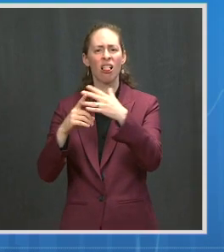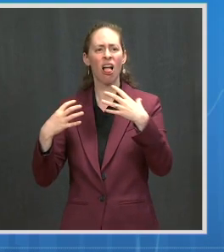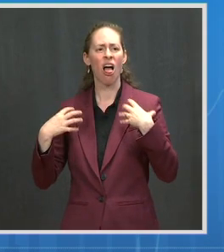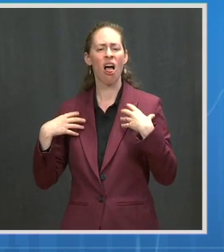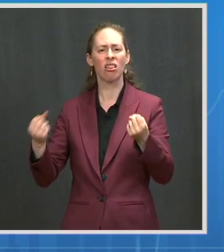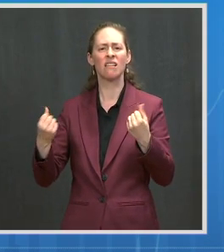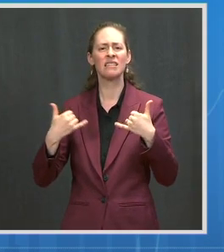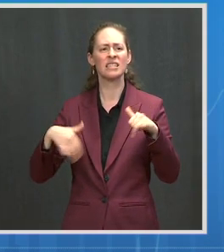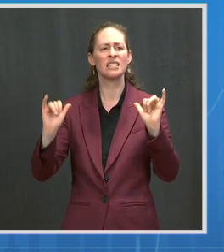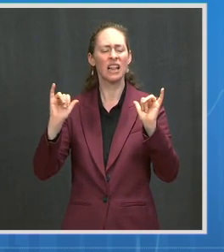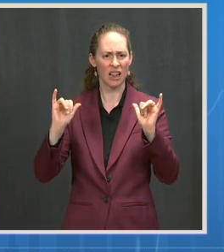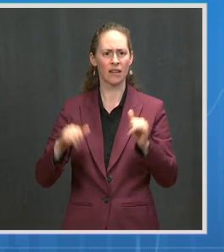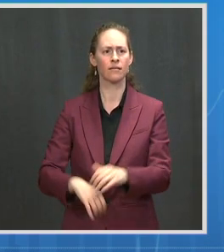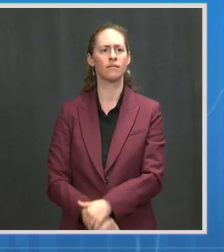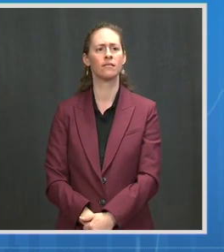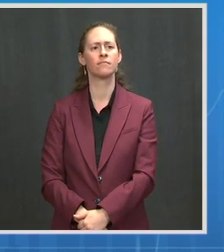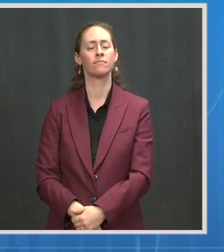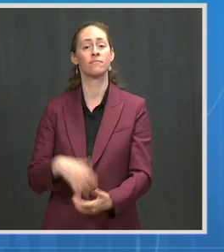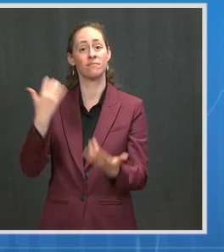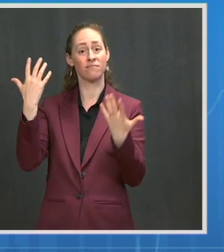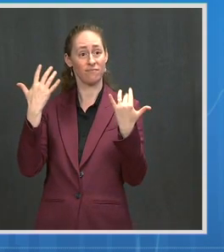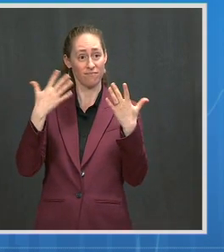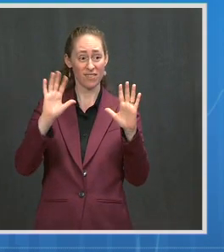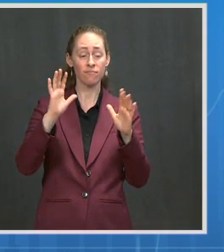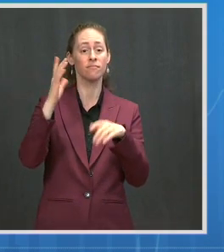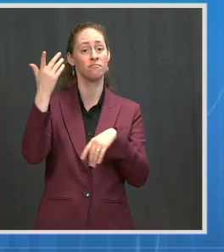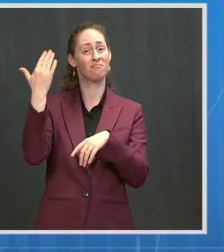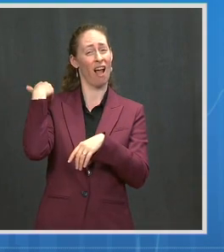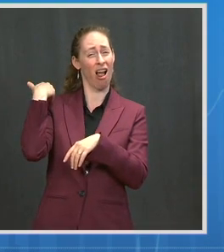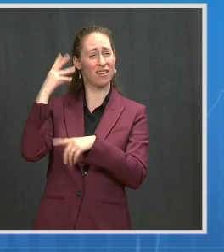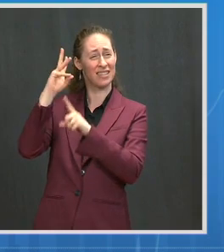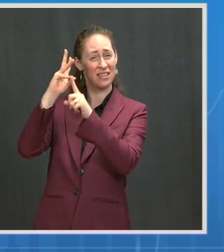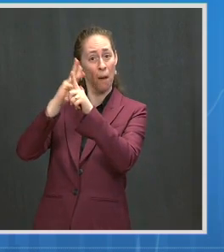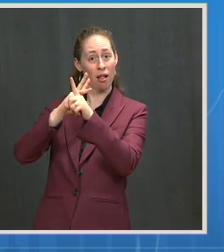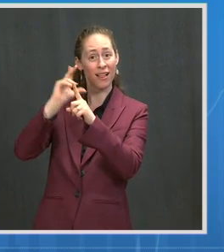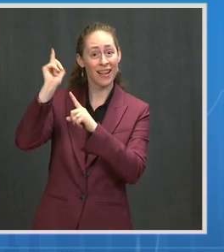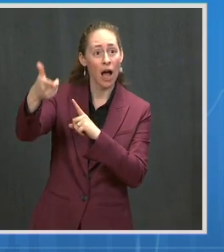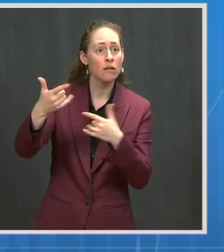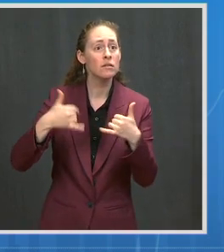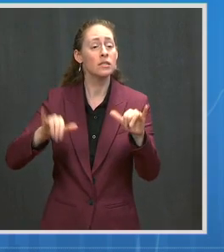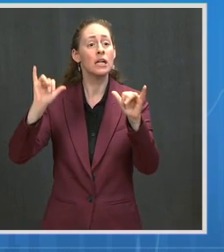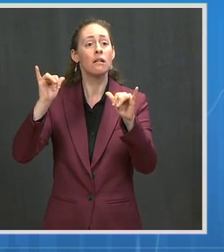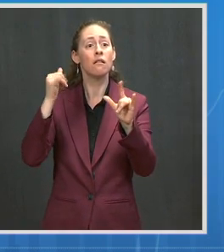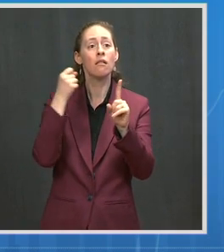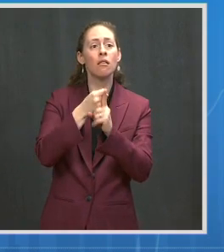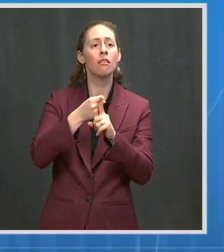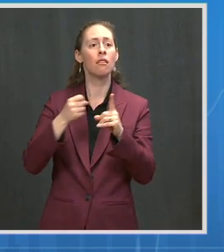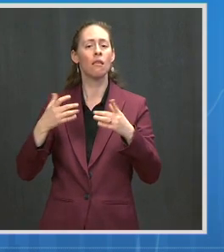shortness of breath, and ongoing and frequent flu-like symptoms. His hands are cold to the touch.